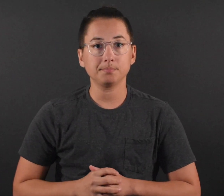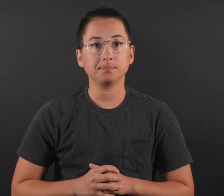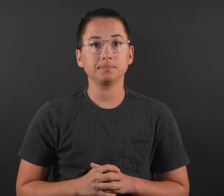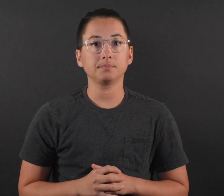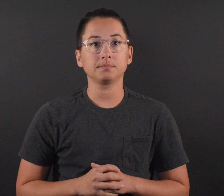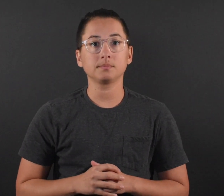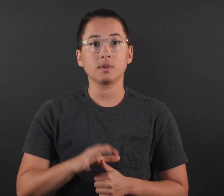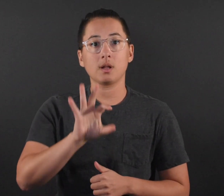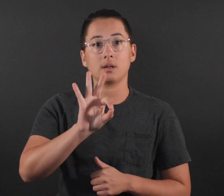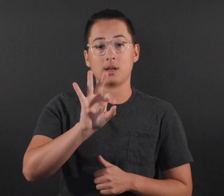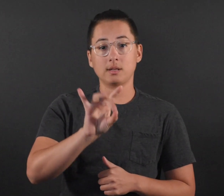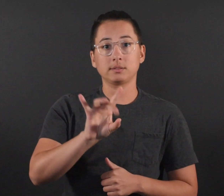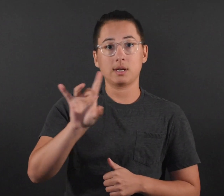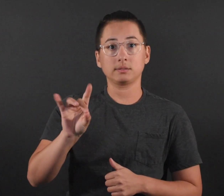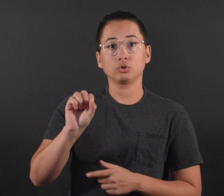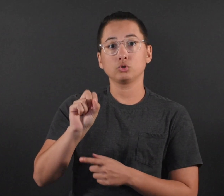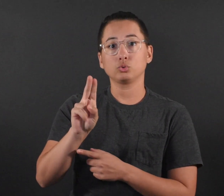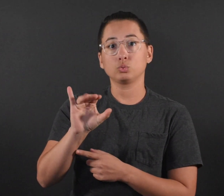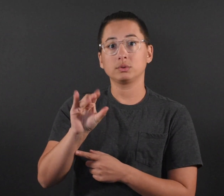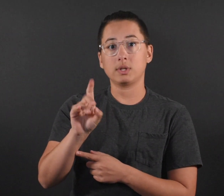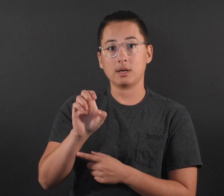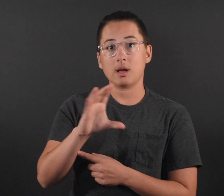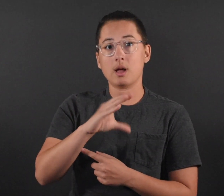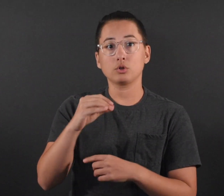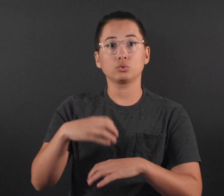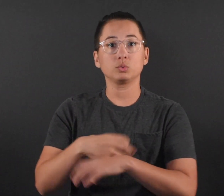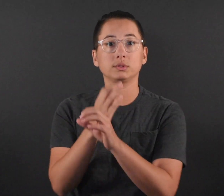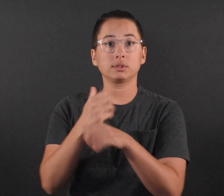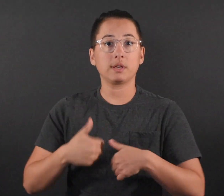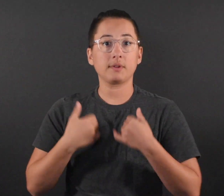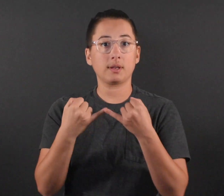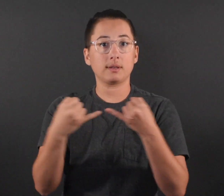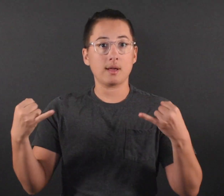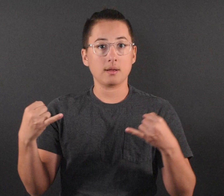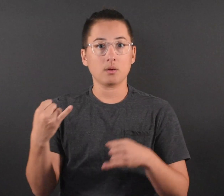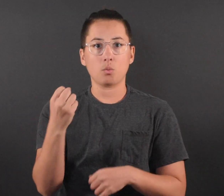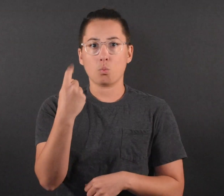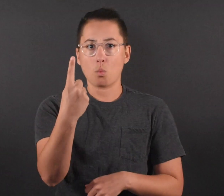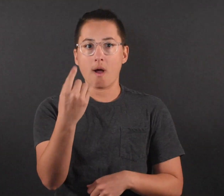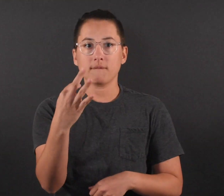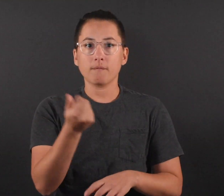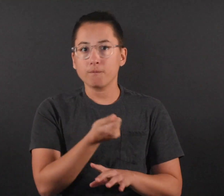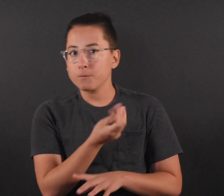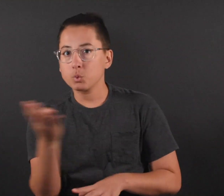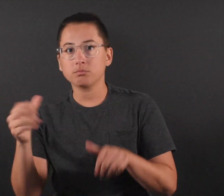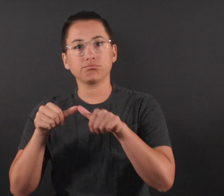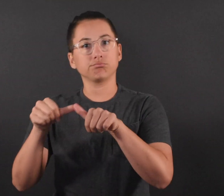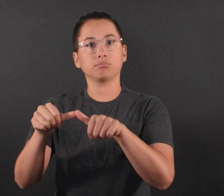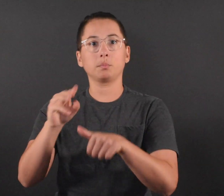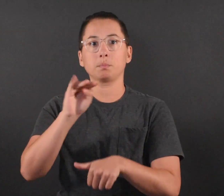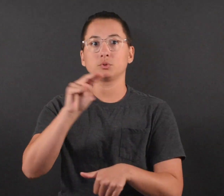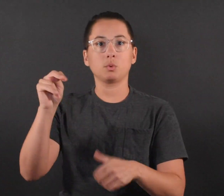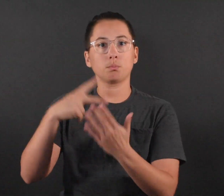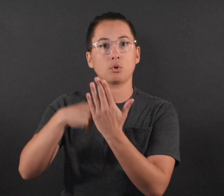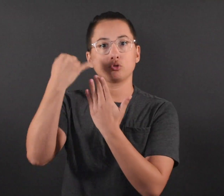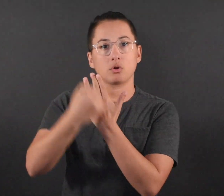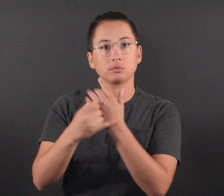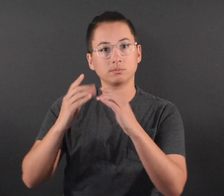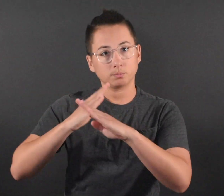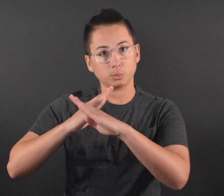The 988 Suicide and Crisis Lifeline is one among several ongoing Minnesota initiatives to prevent